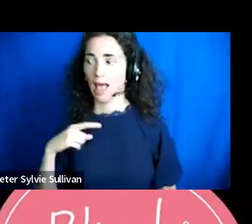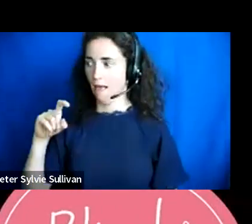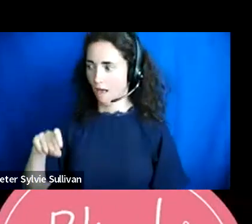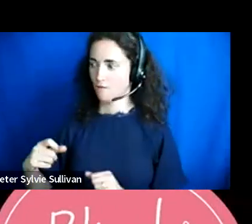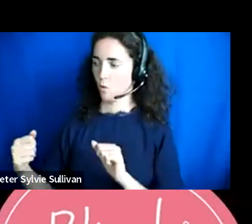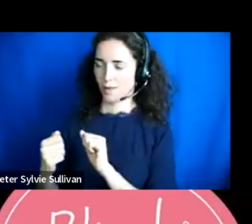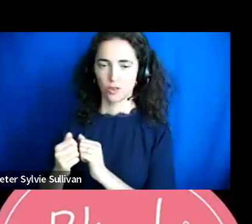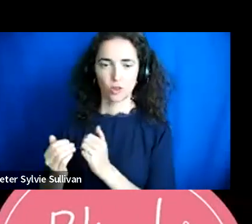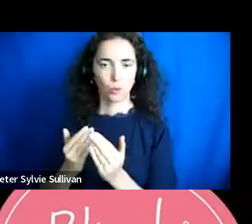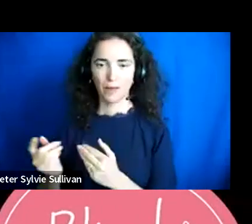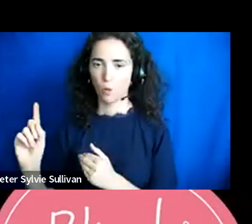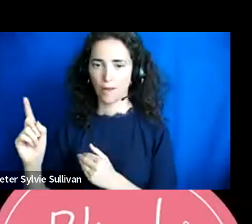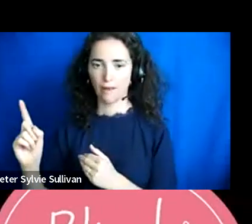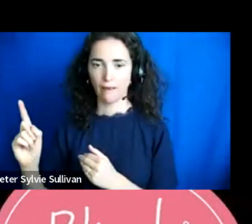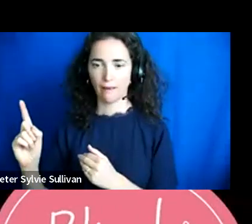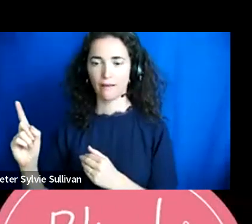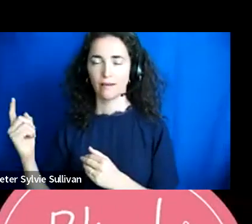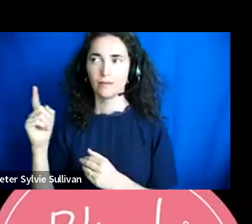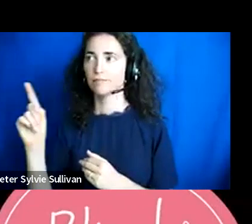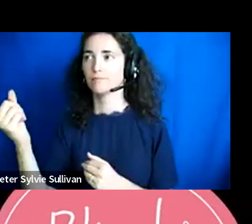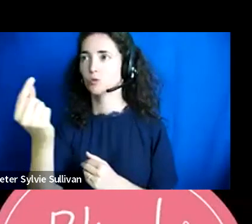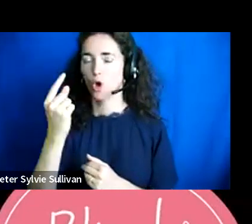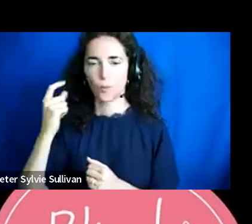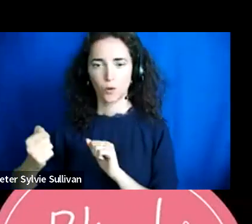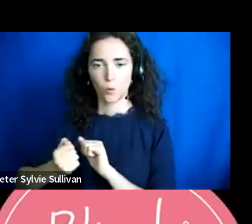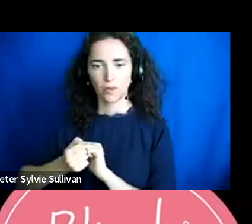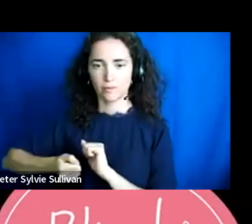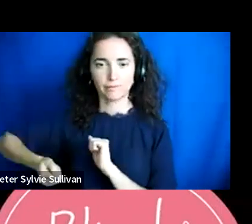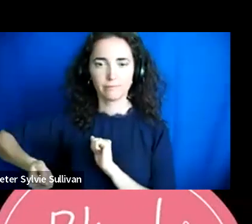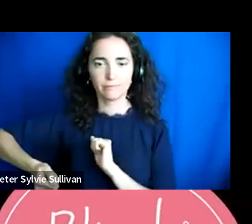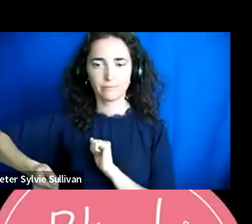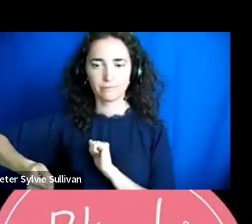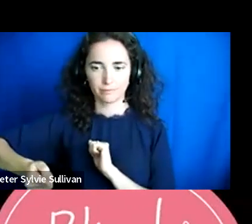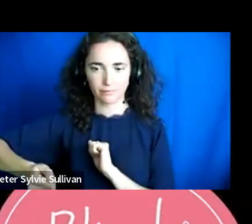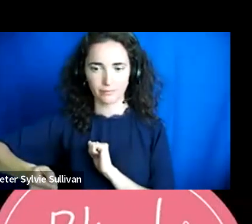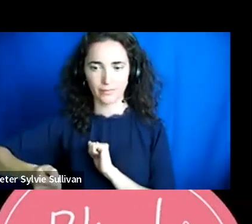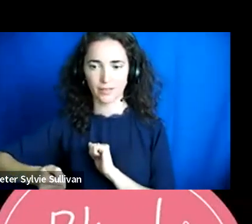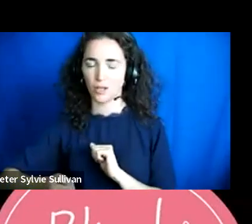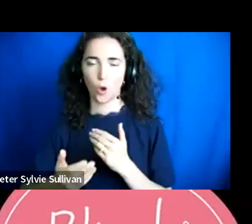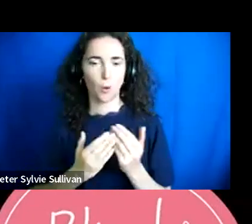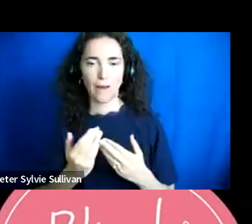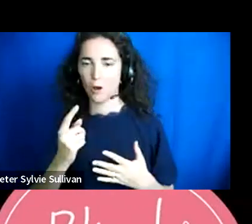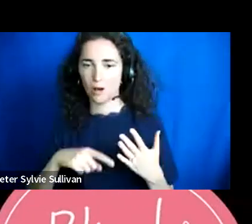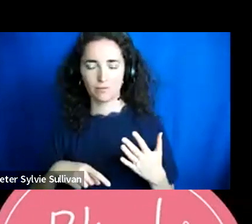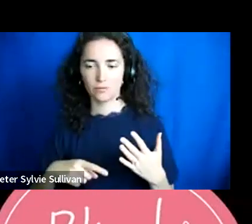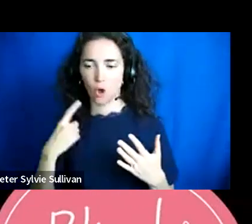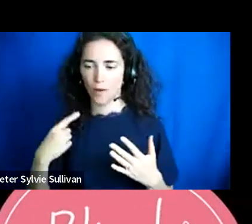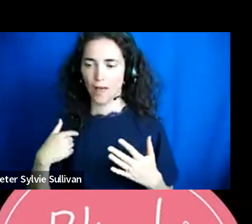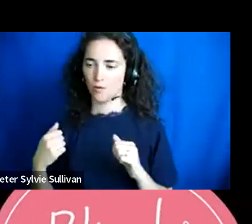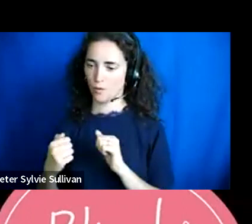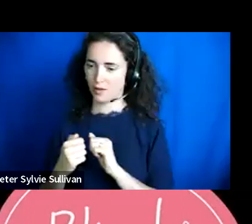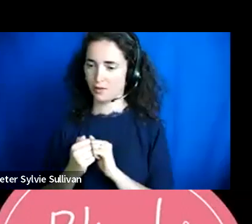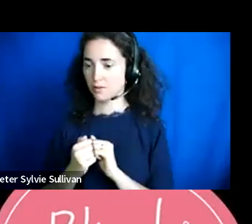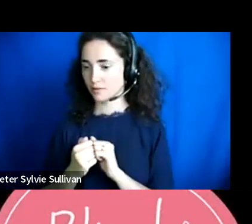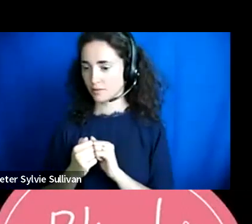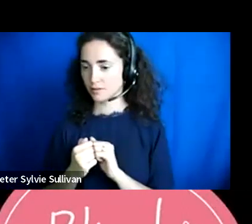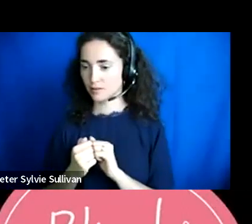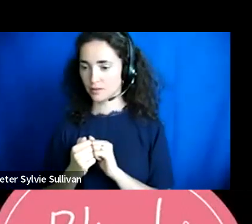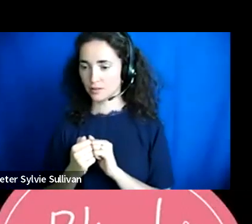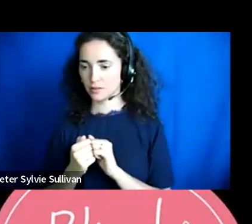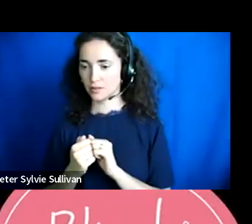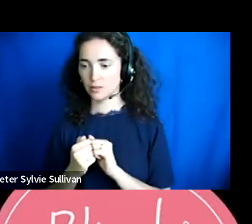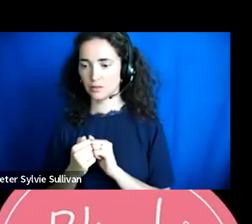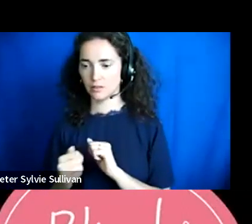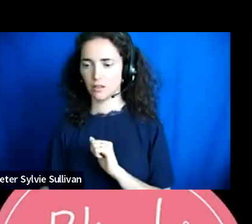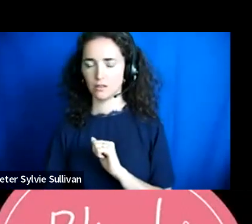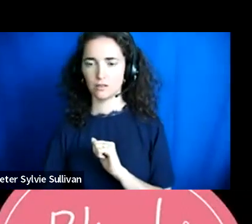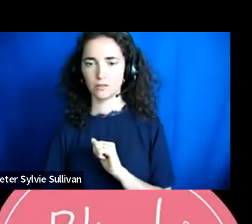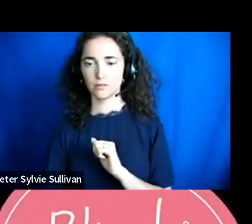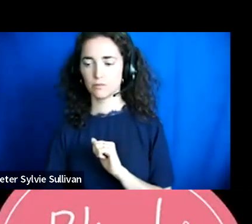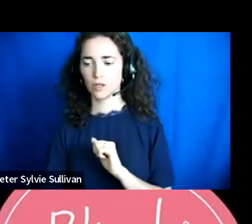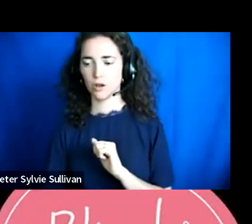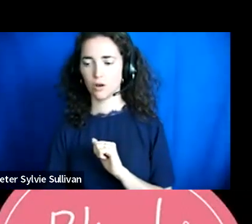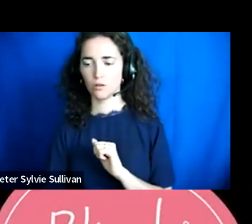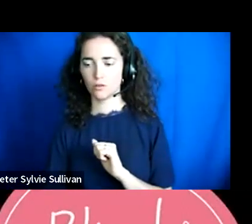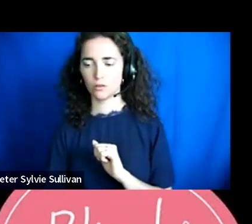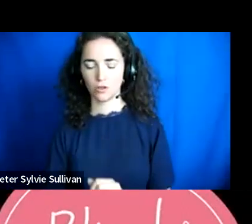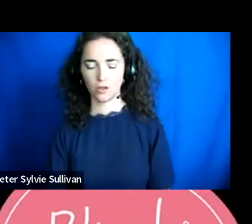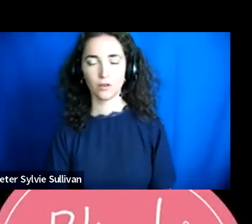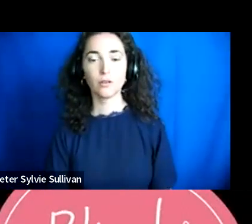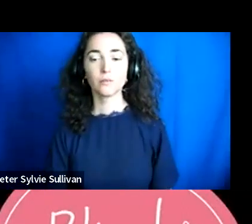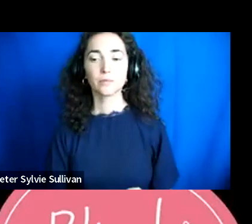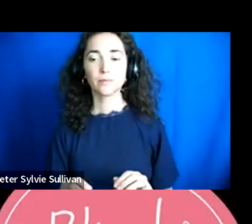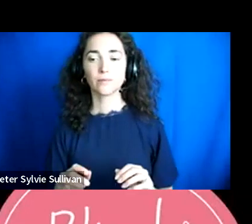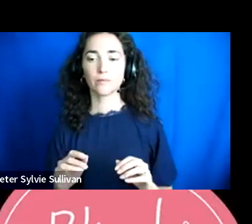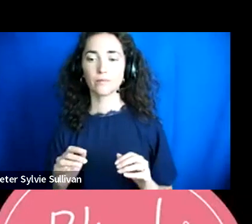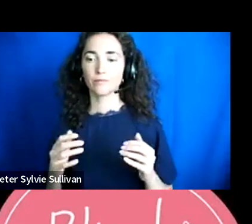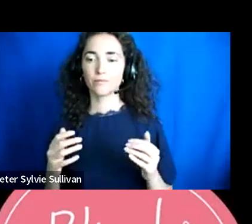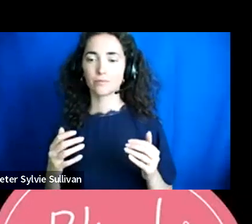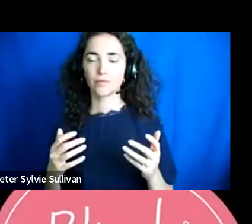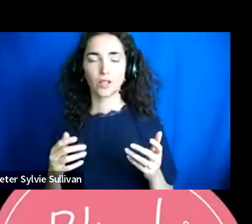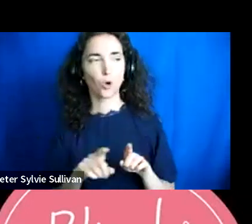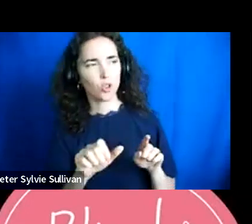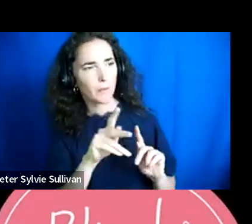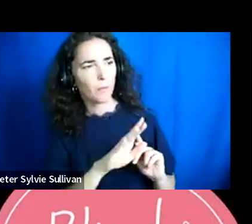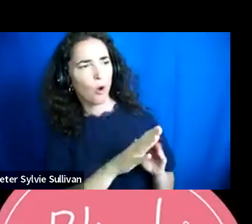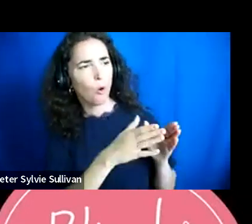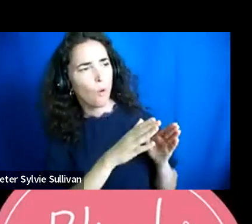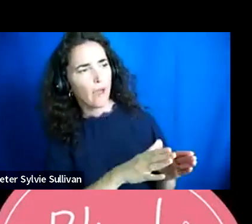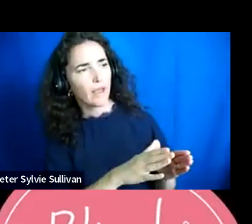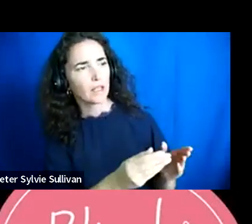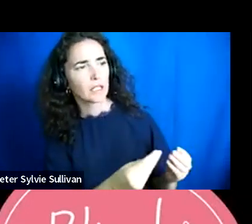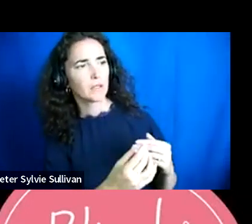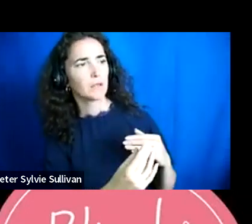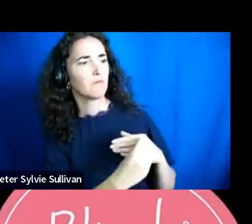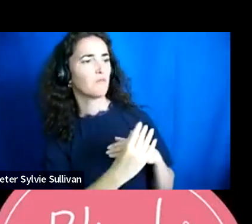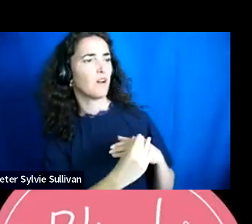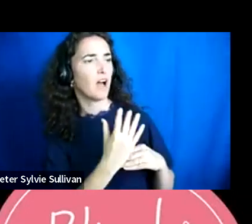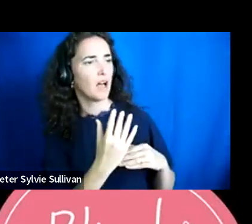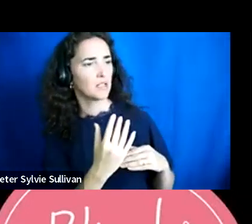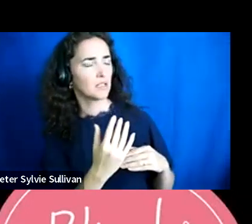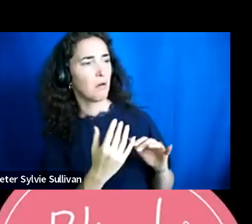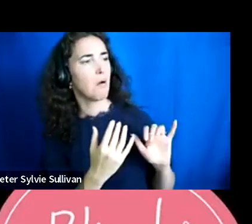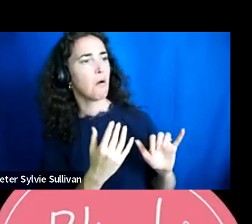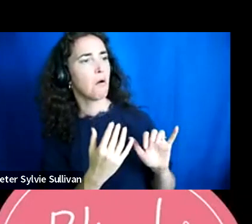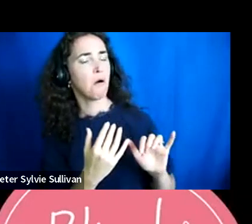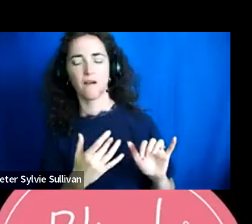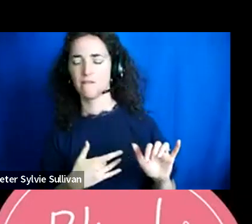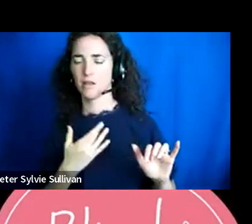We went in public always and like, no matter what we always had to have it so, and hearing from everyone else, and you know, listening to like how people would use it, or their tips on how to use it, and made me feel a lot better and being